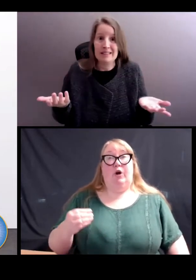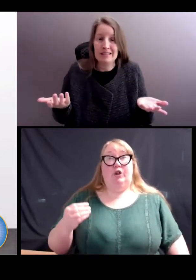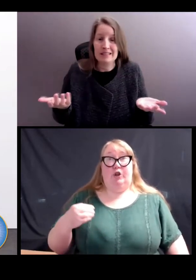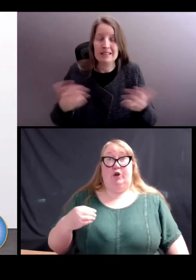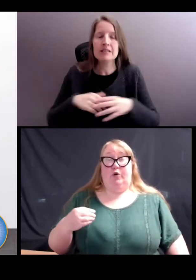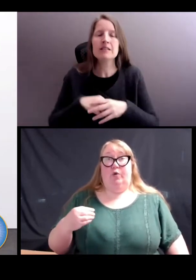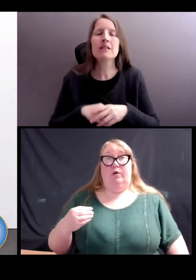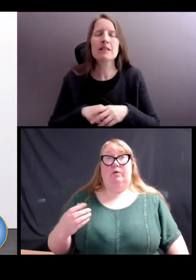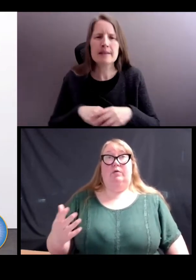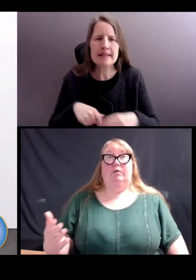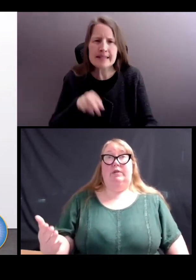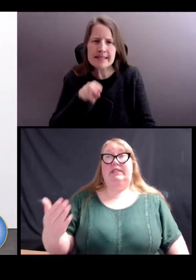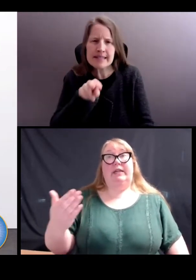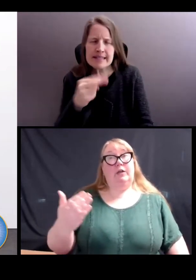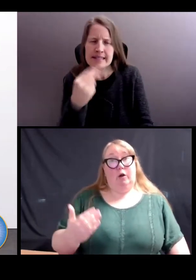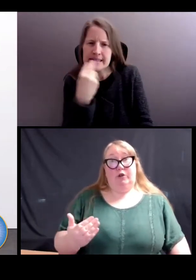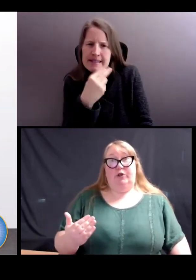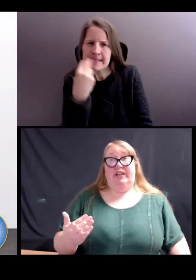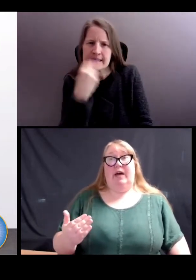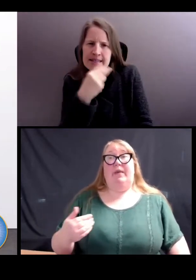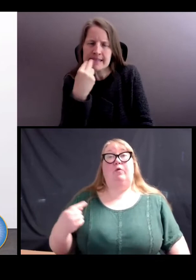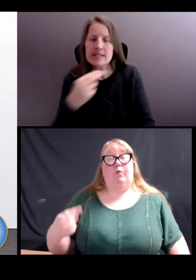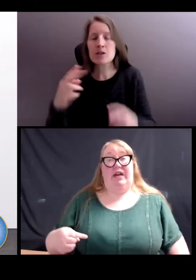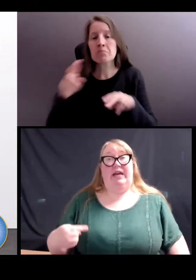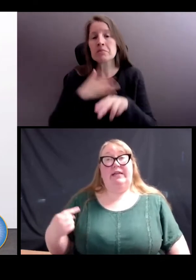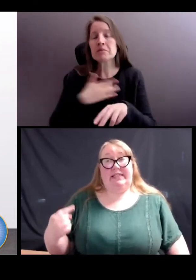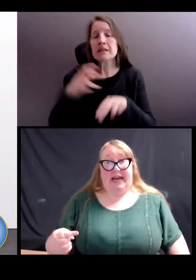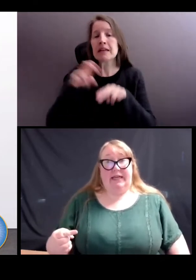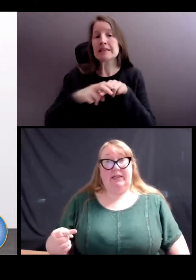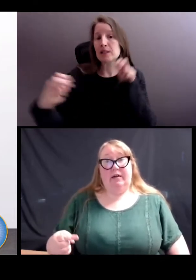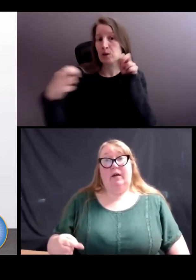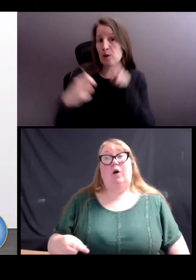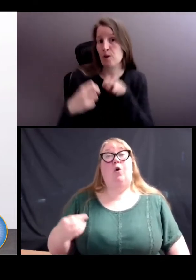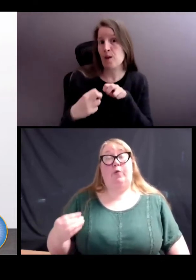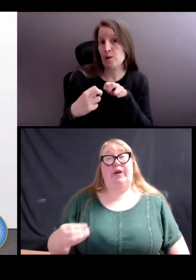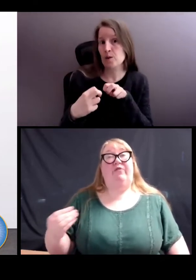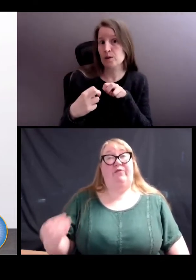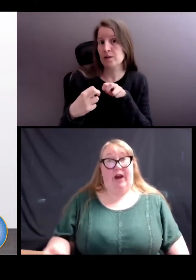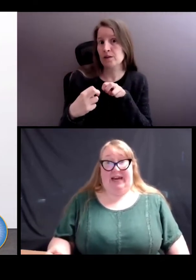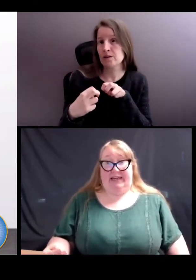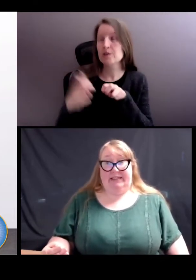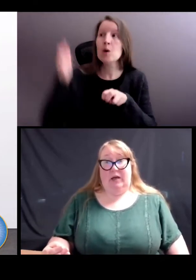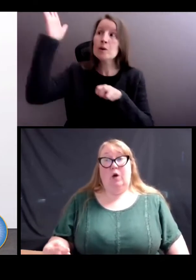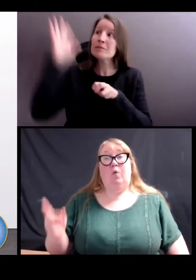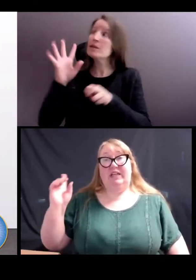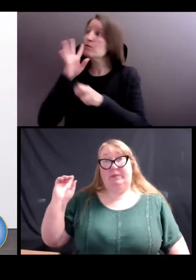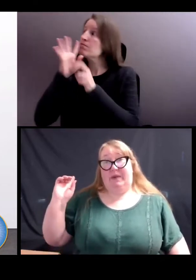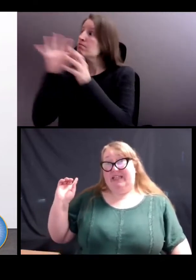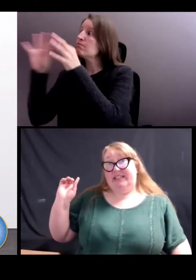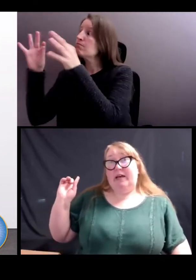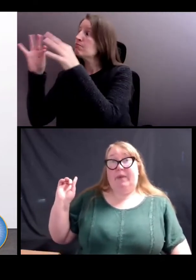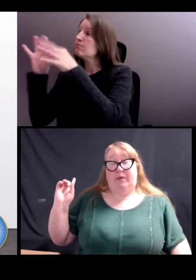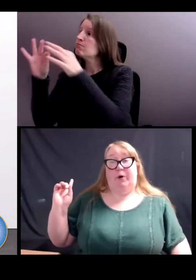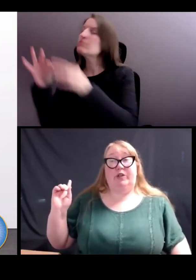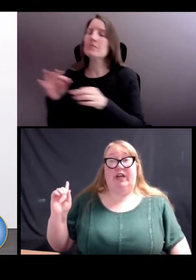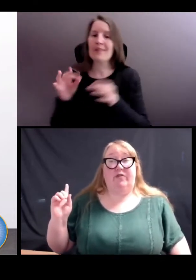someone to sit closer to them and restate or rephrase what is being said by the person